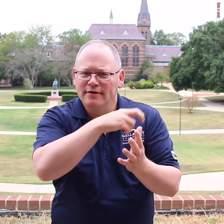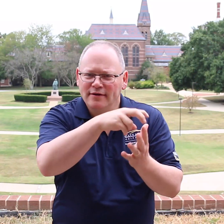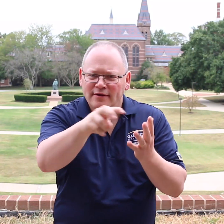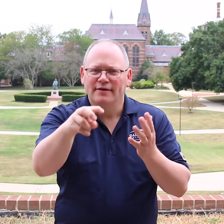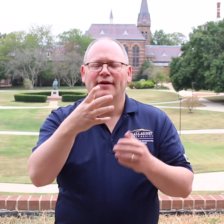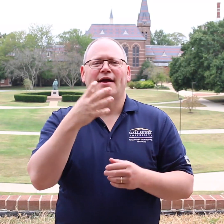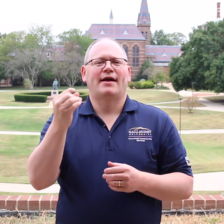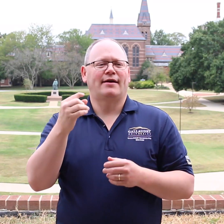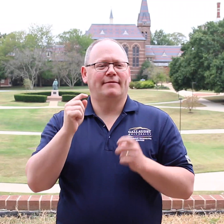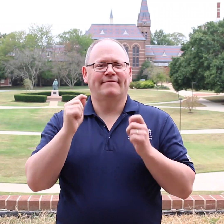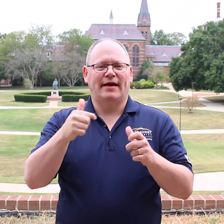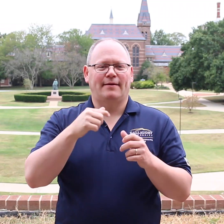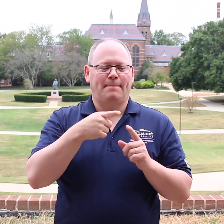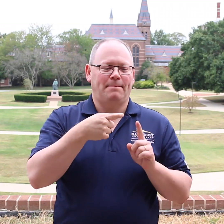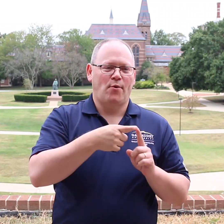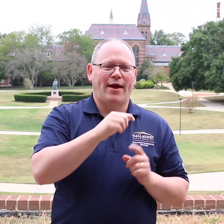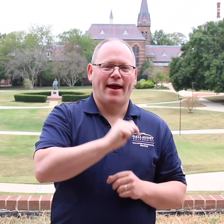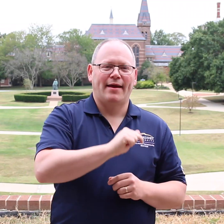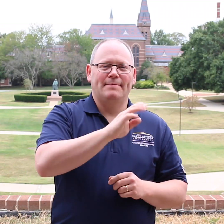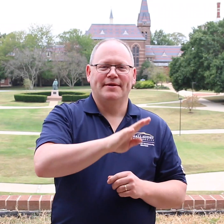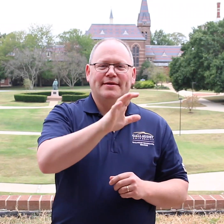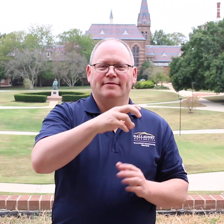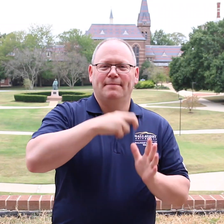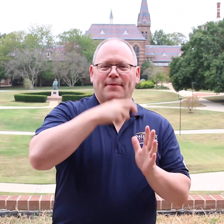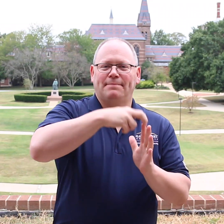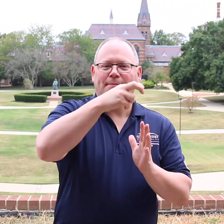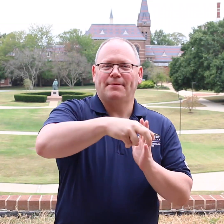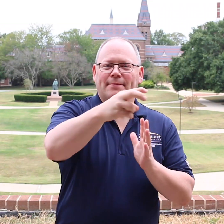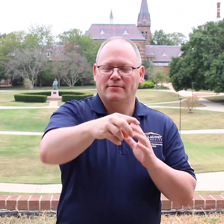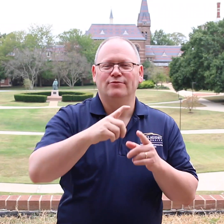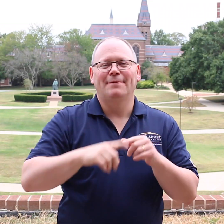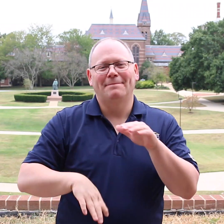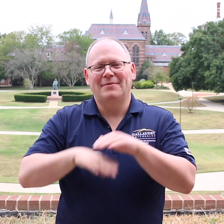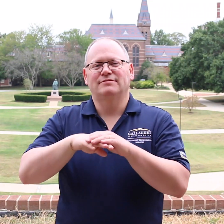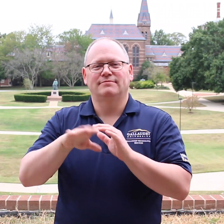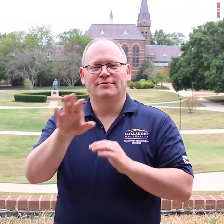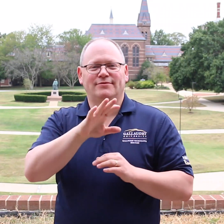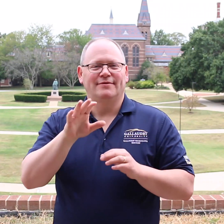and the story that goes with it, and, you know, the fastest points to get from point A